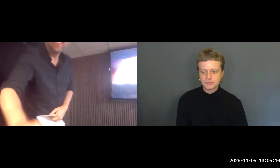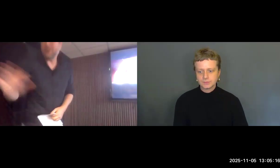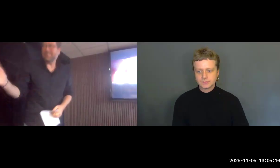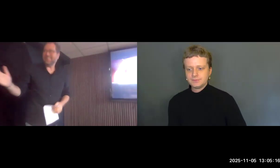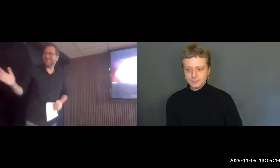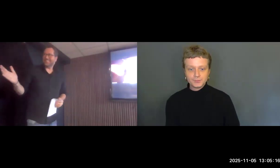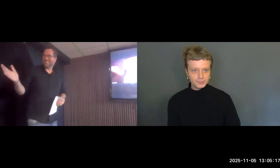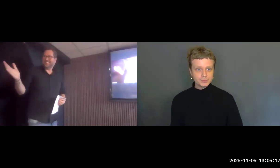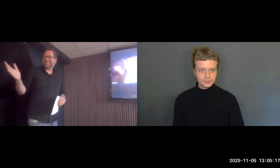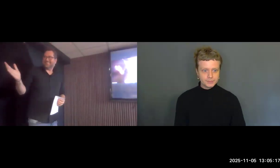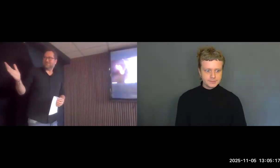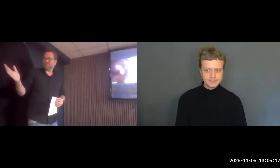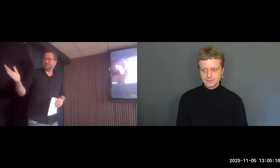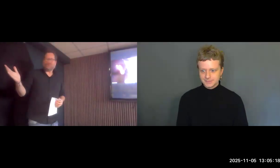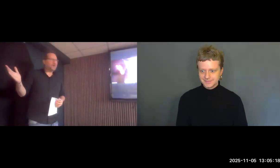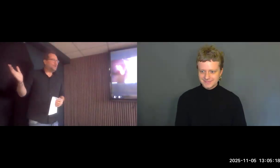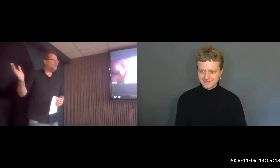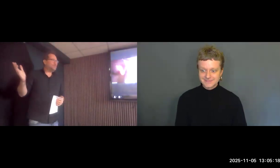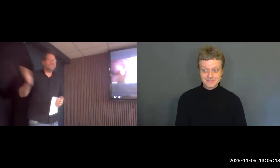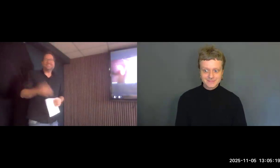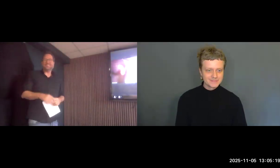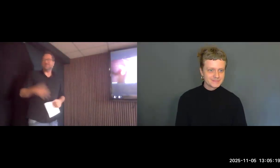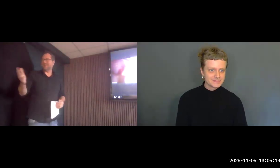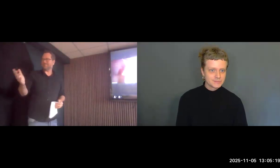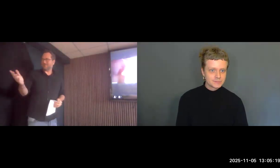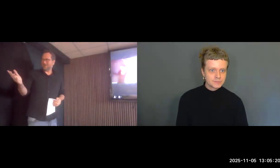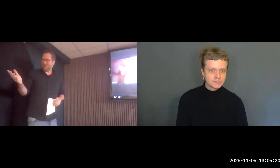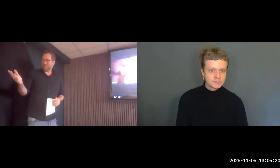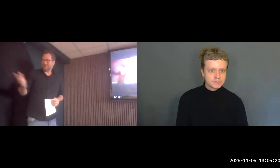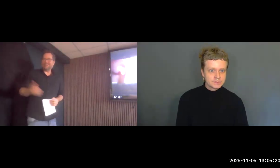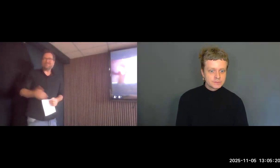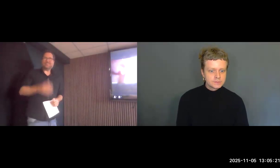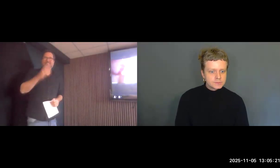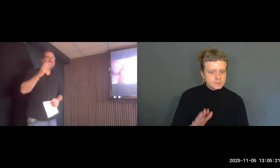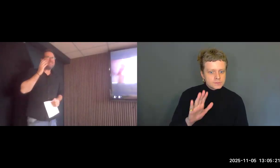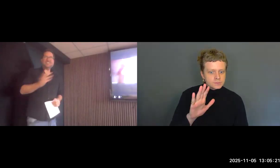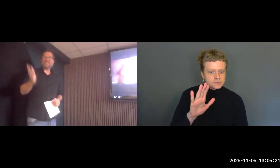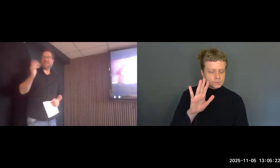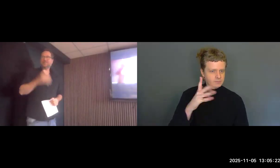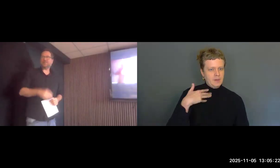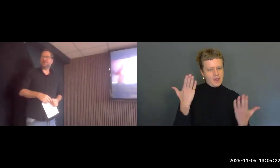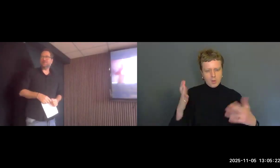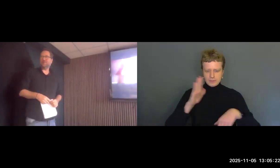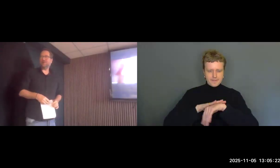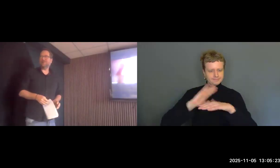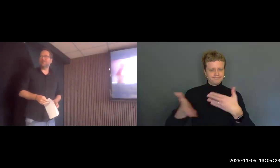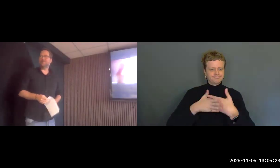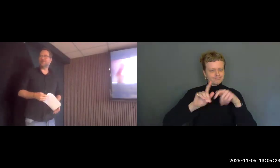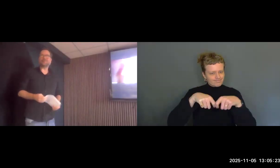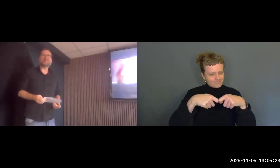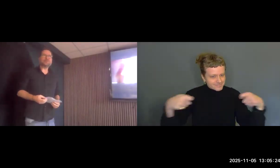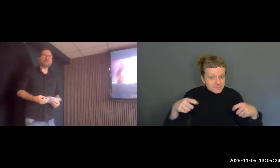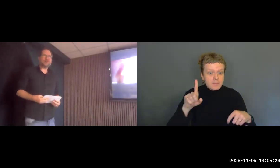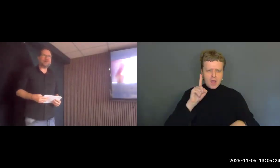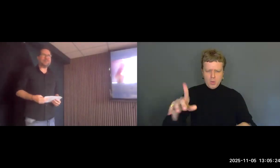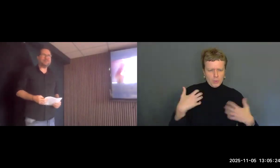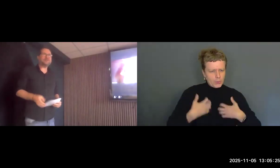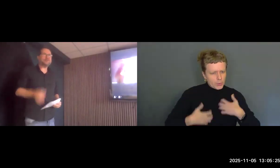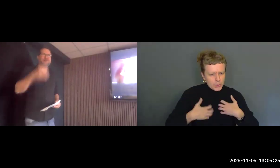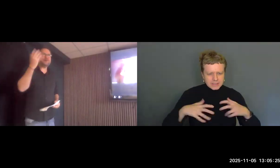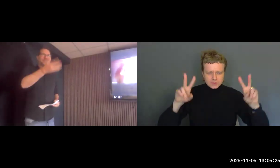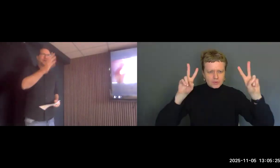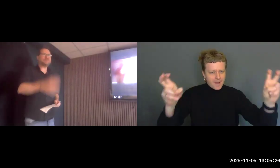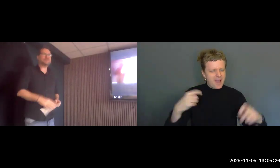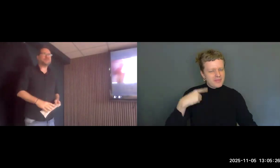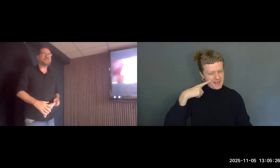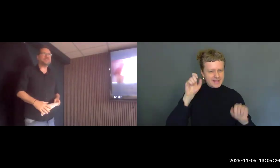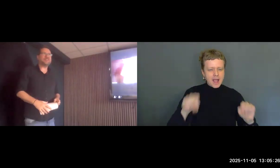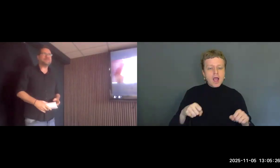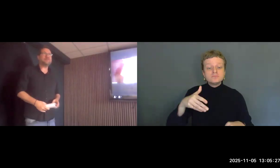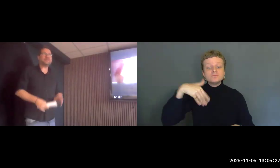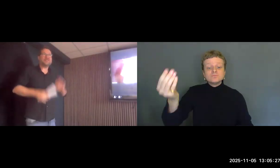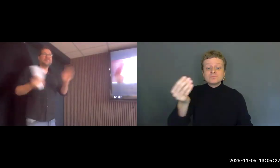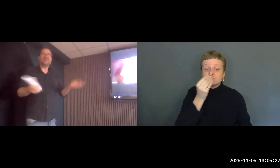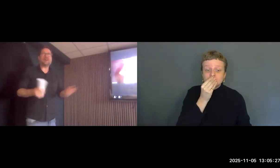Well, I think… I think we'll stop this now… So I think I have to wrap it up, right? But fascinating stuff, so I think we have a lot of more to talk about during lunch and afterwards, but thanks very much.